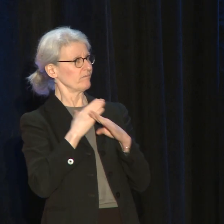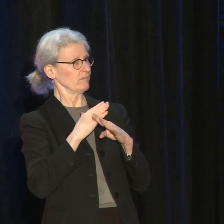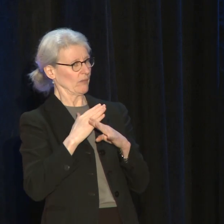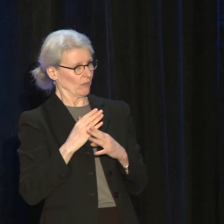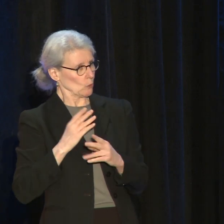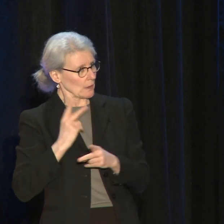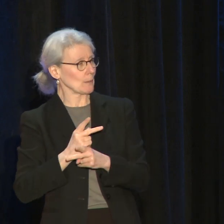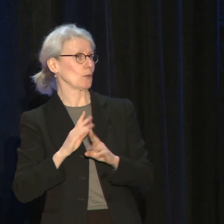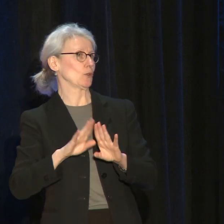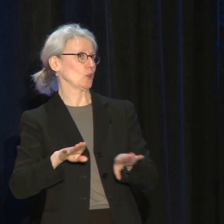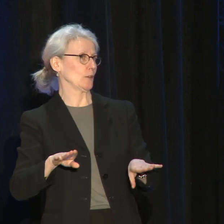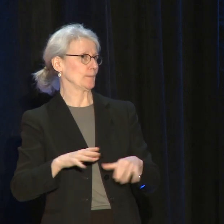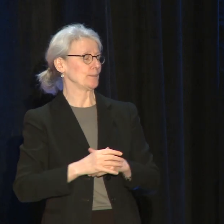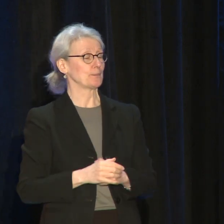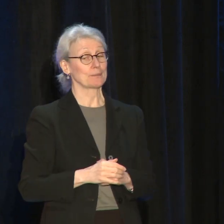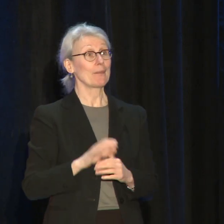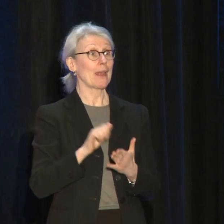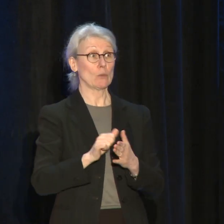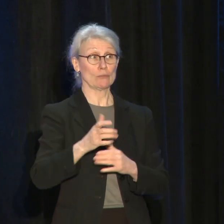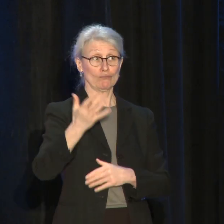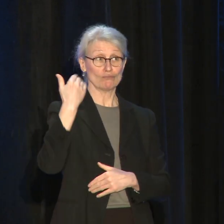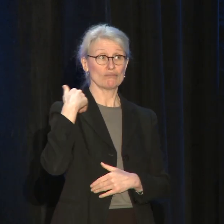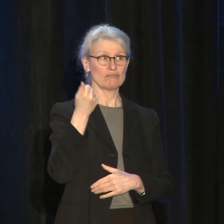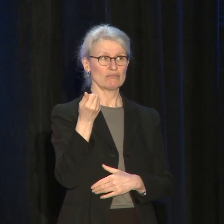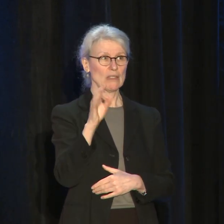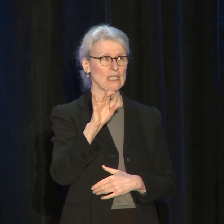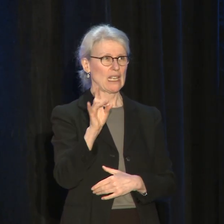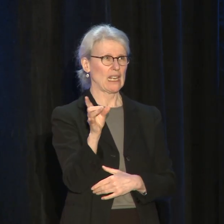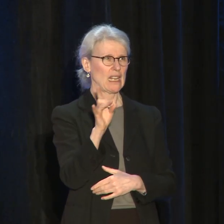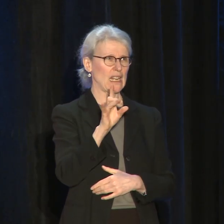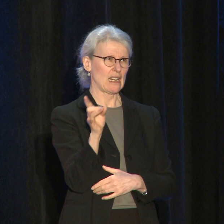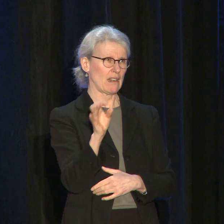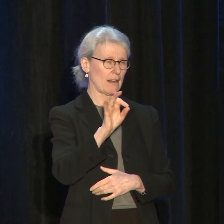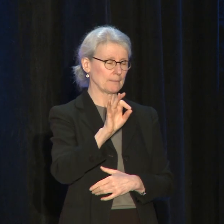Twenty years later, I began to reflect on